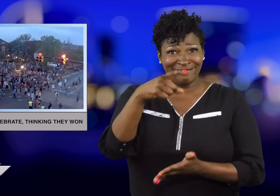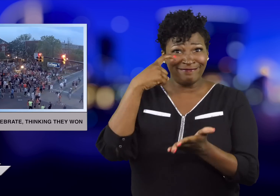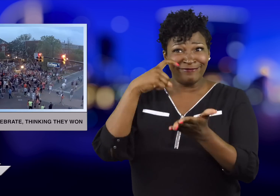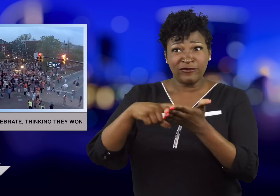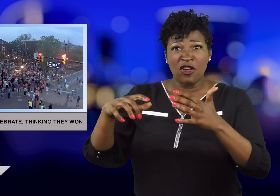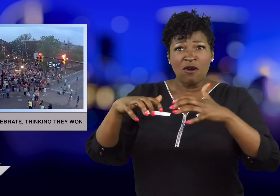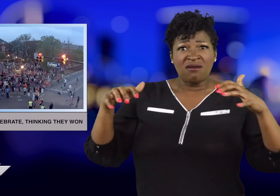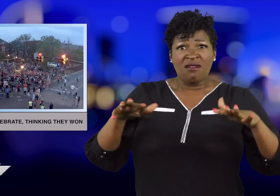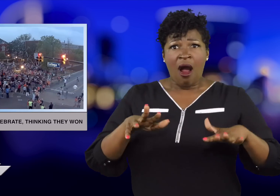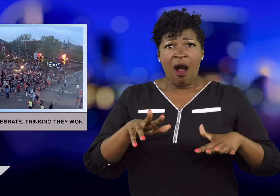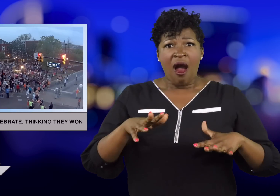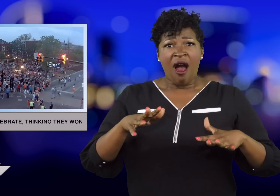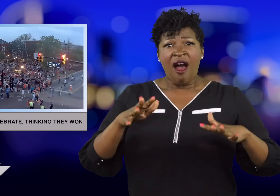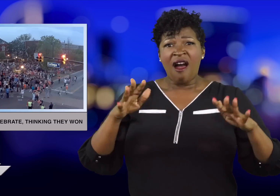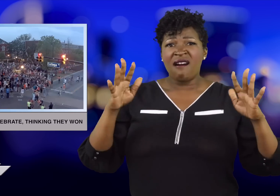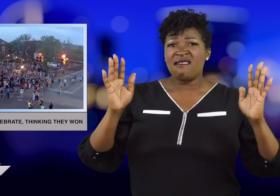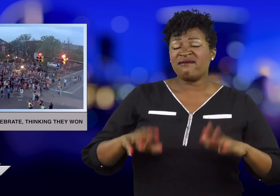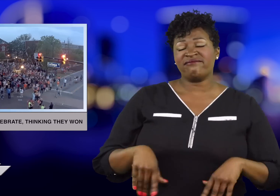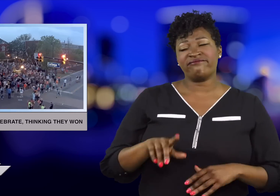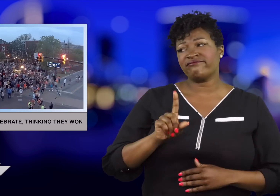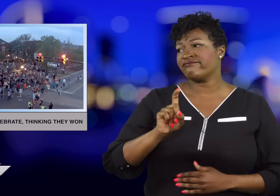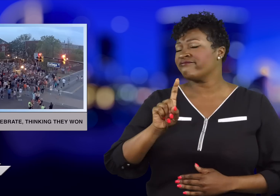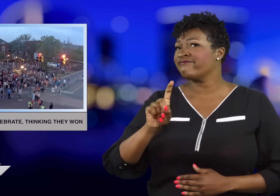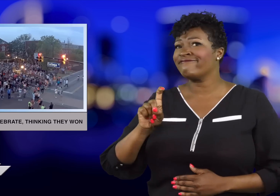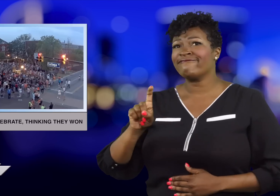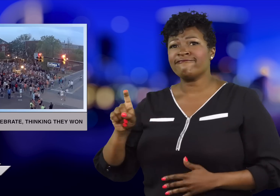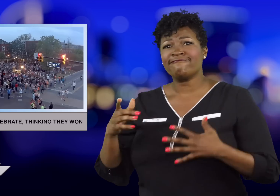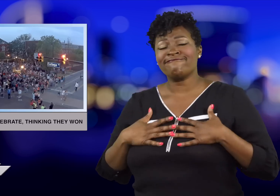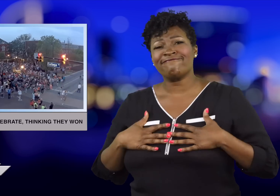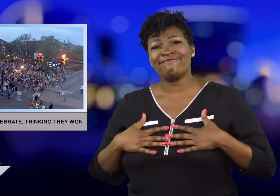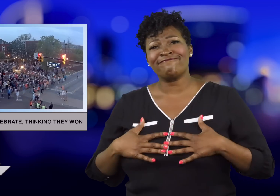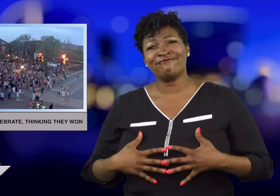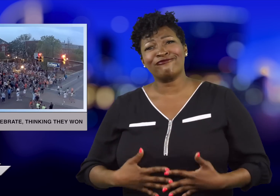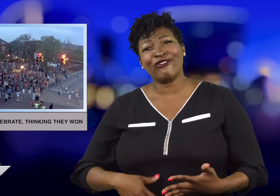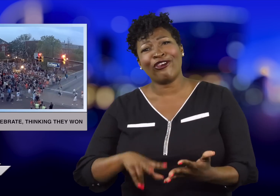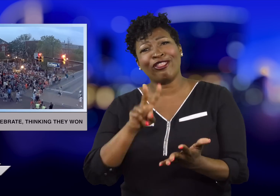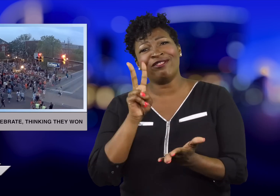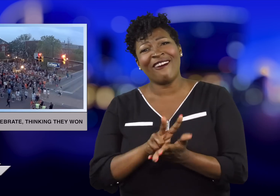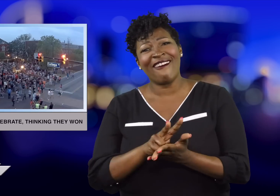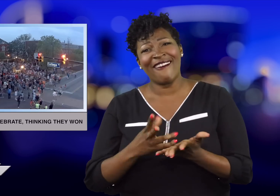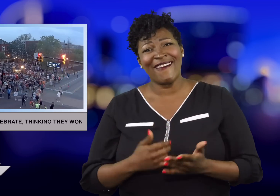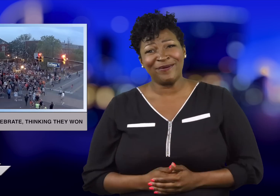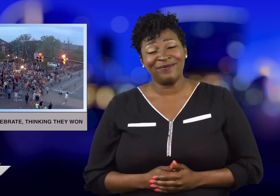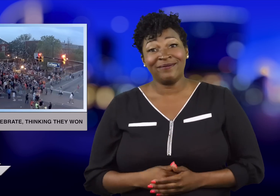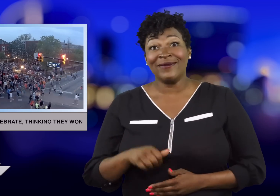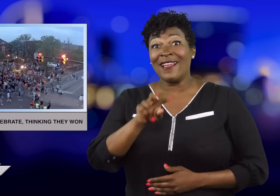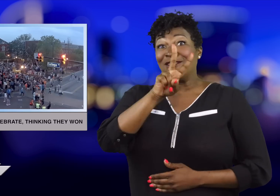You can see the crowd walk away after learning of the loss.